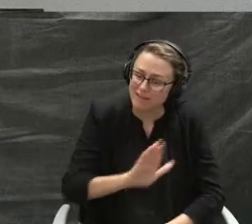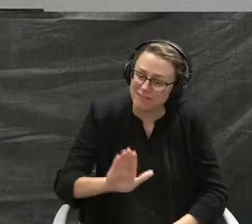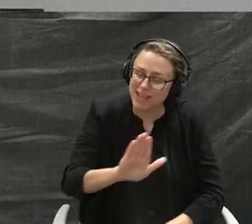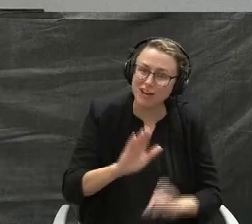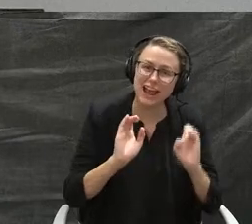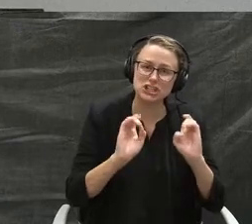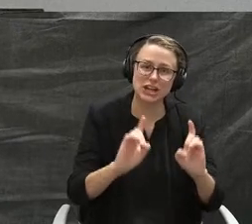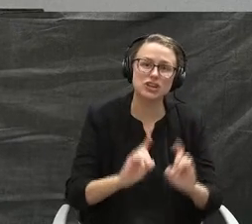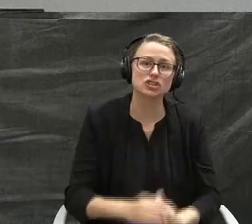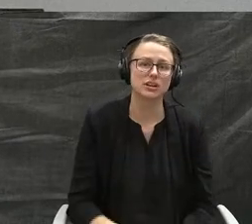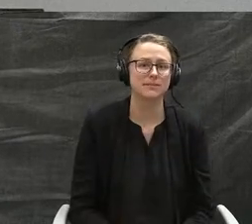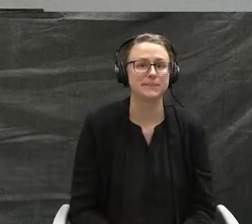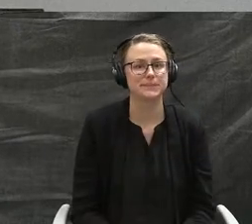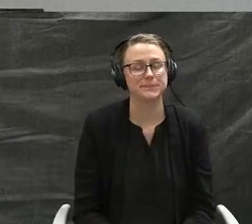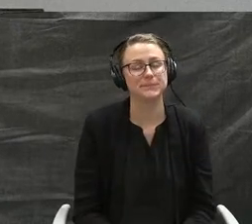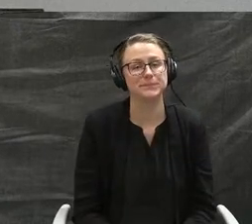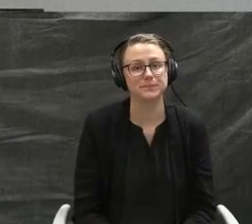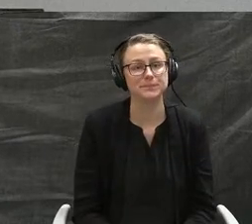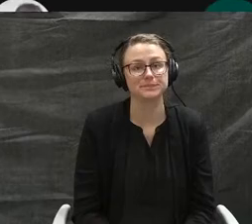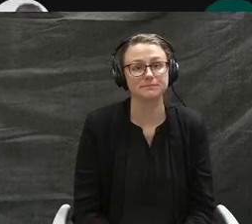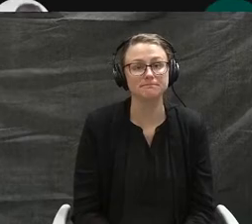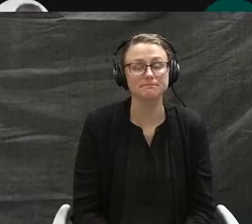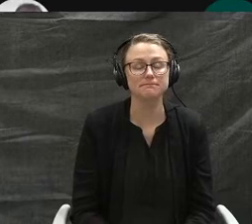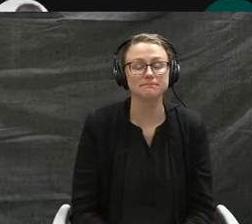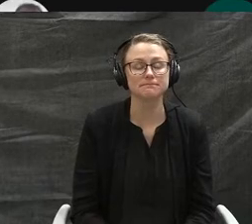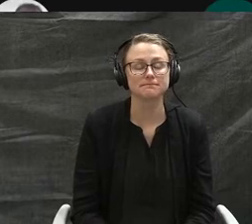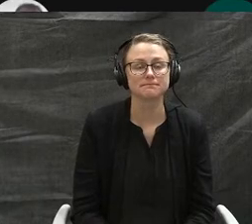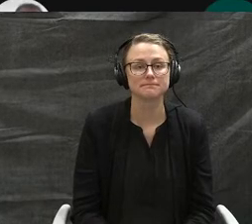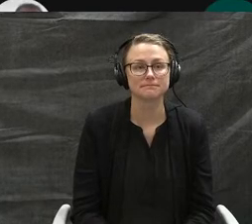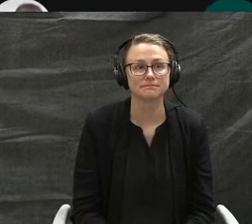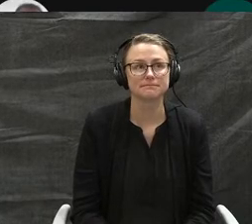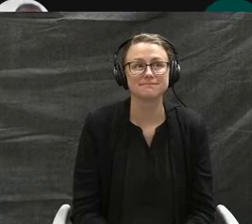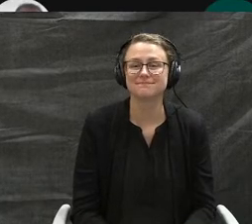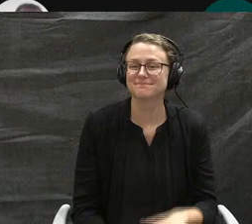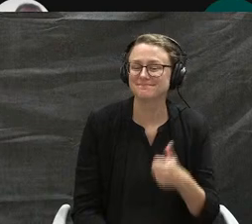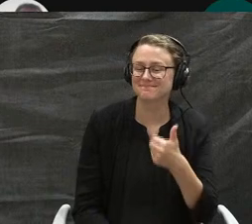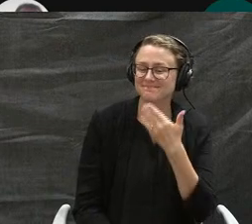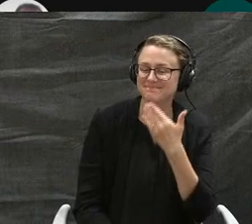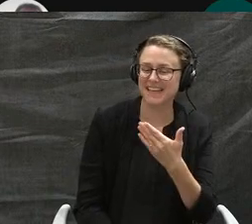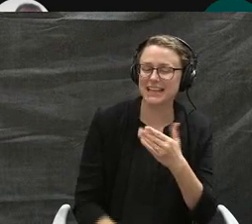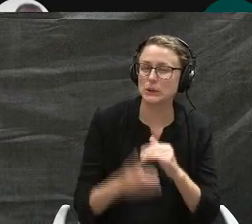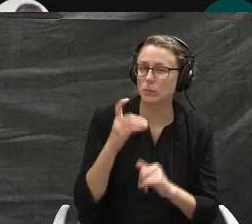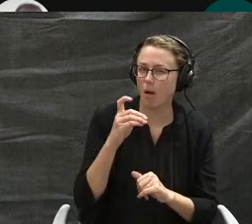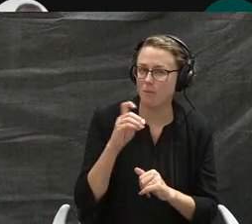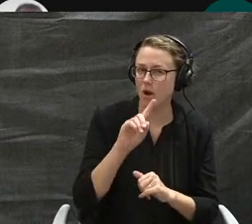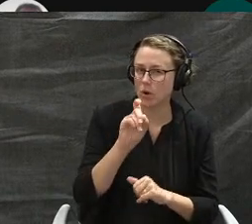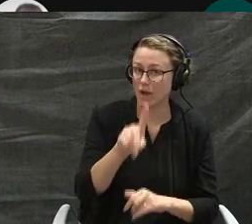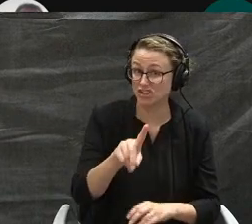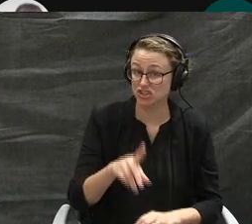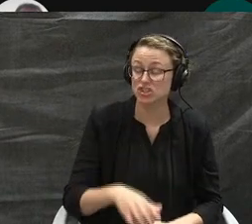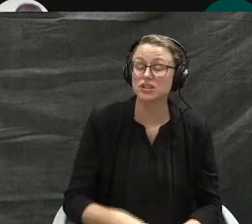OK thanks and I do have one more question. If I could ask.